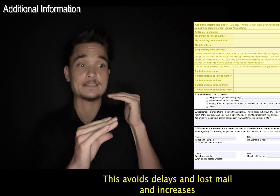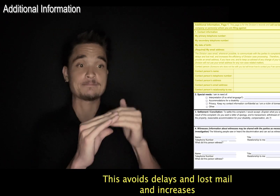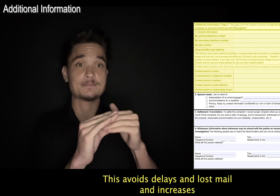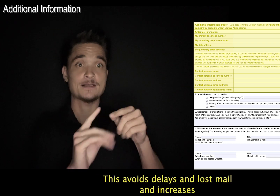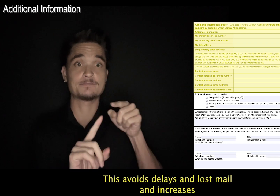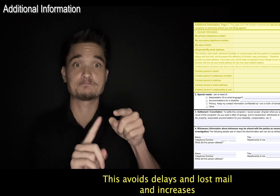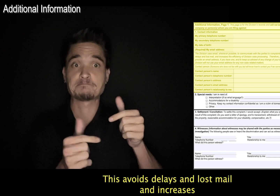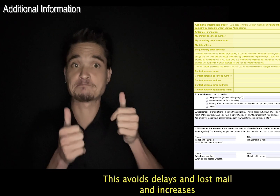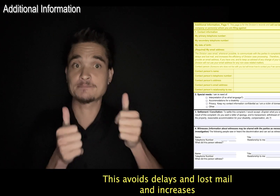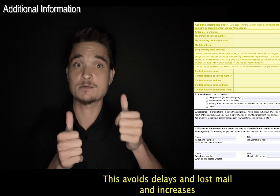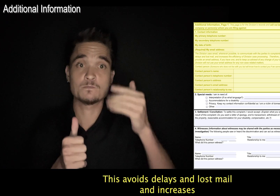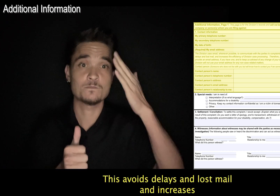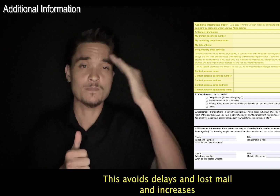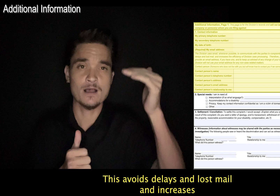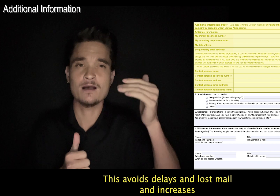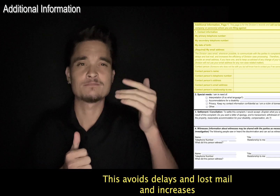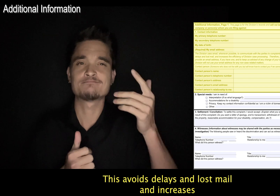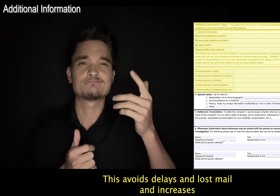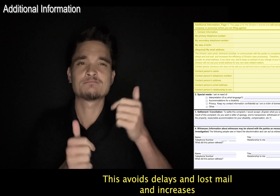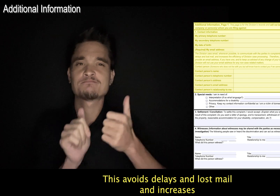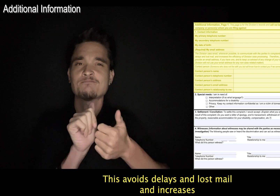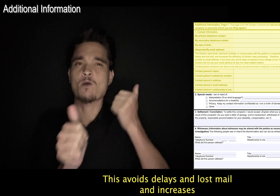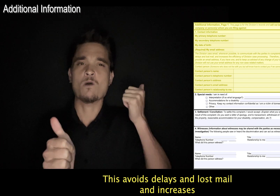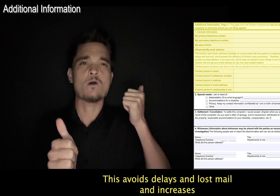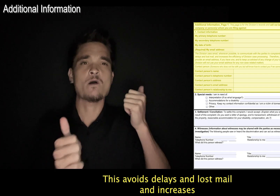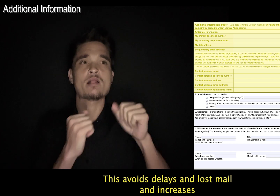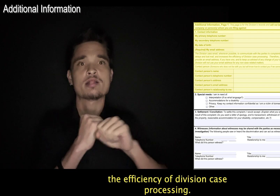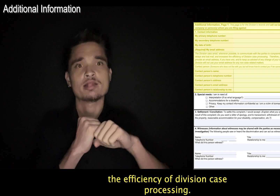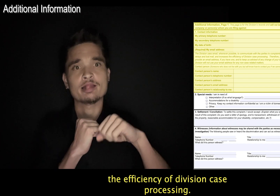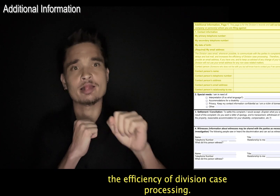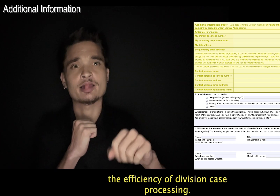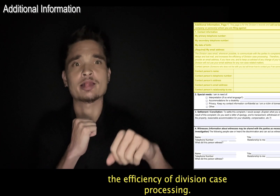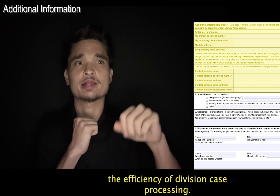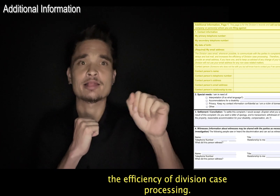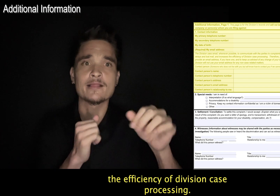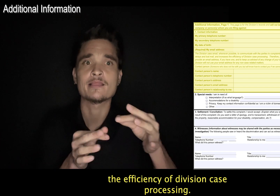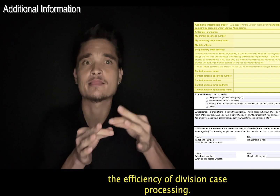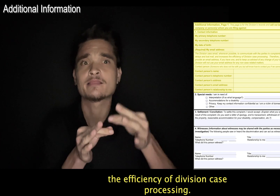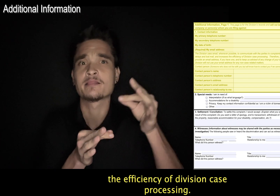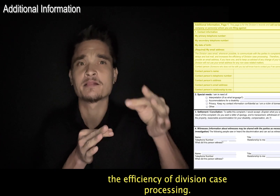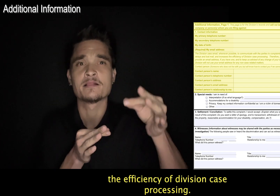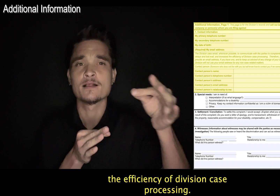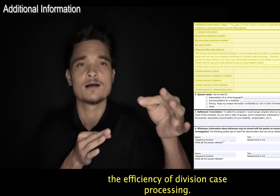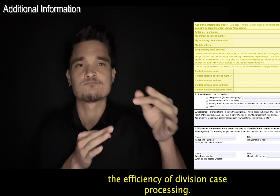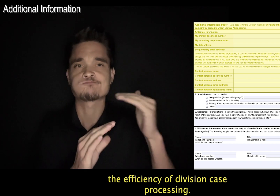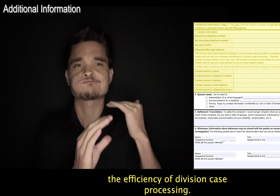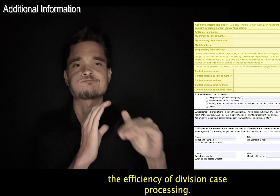This avoids delays and lost mail and increases the efficiency of division case processing.